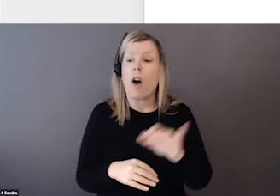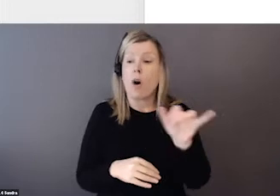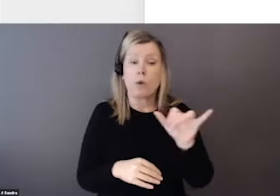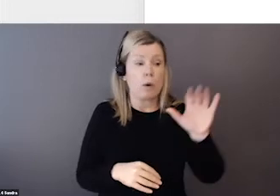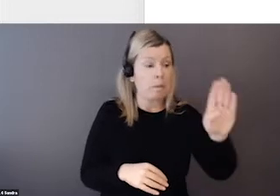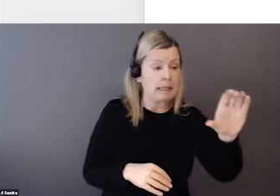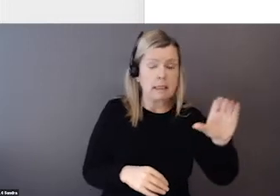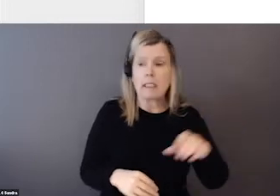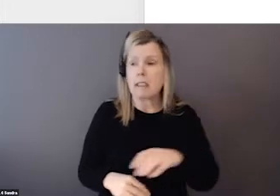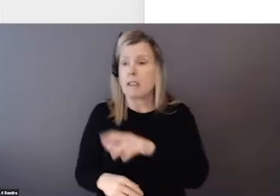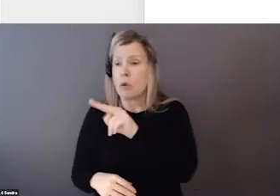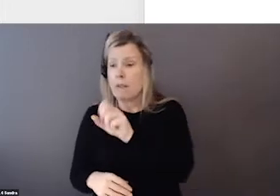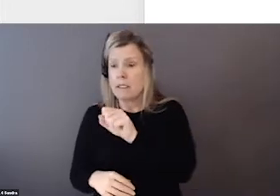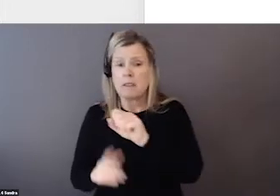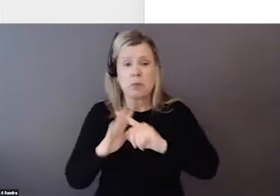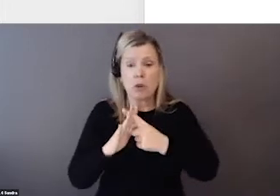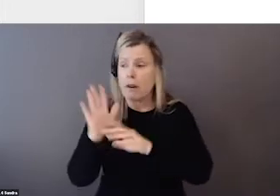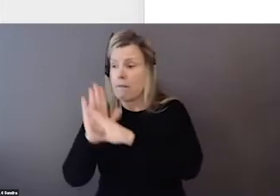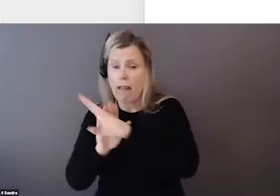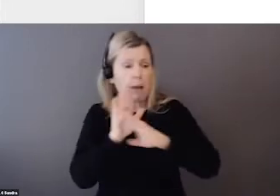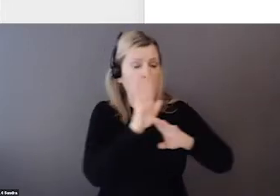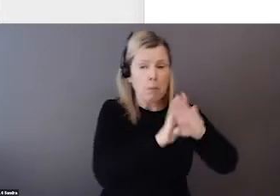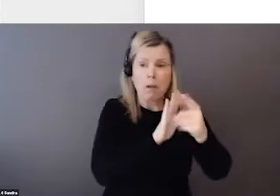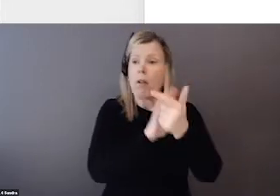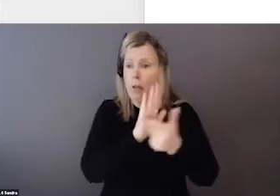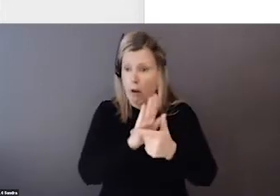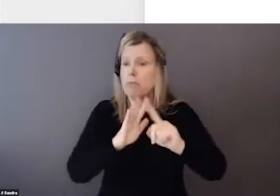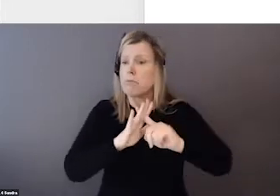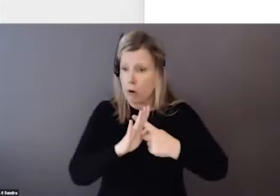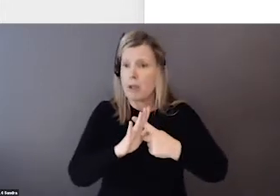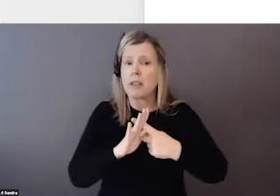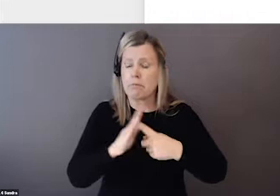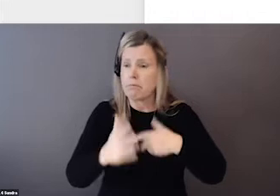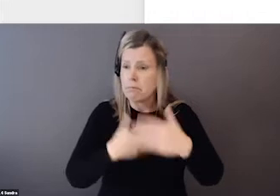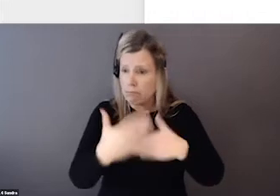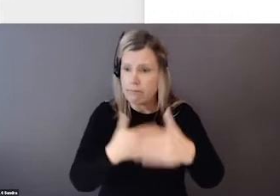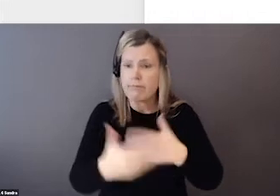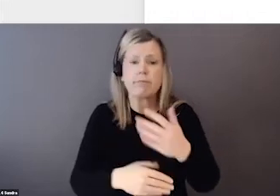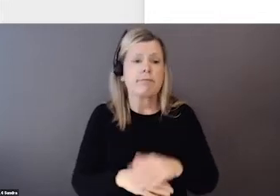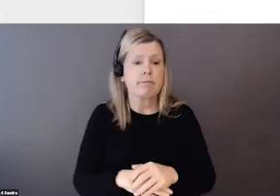and Nova Scotia also have similar premises behind them. The Americans with Disabilities Act